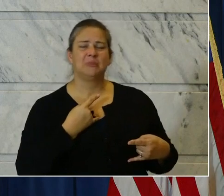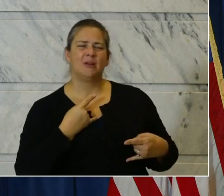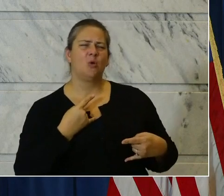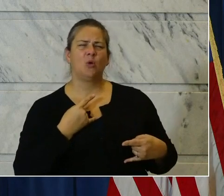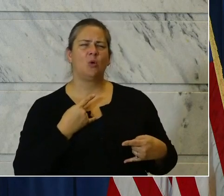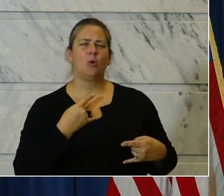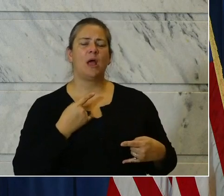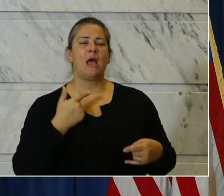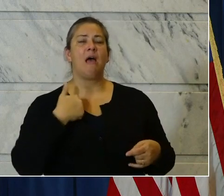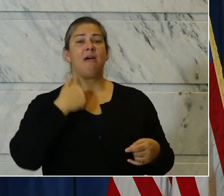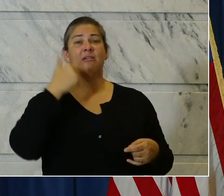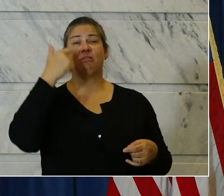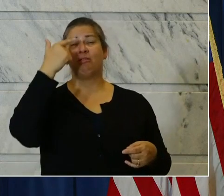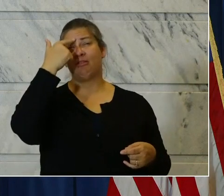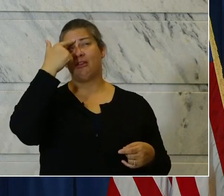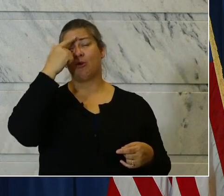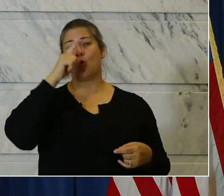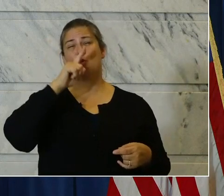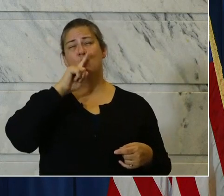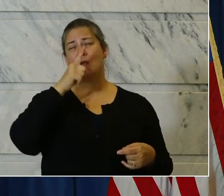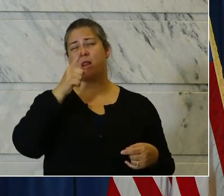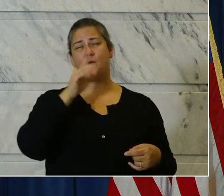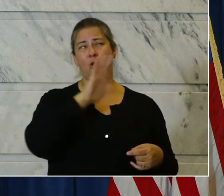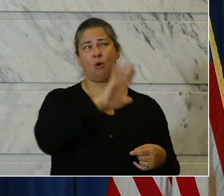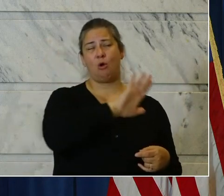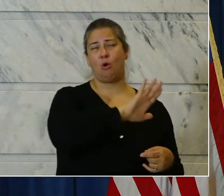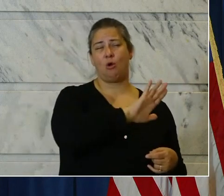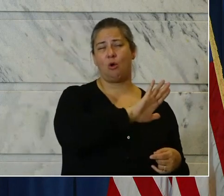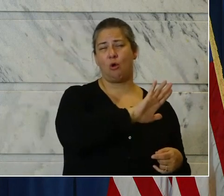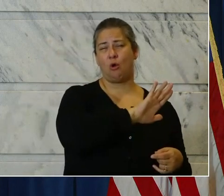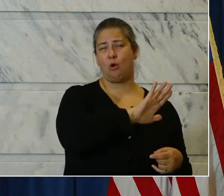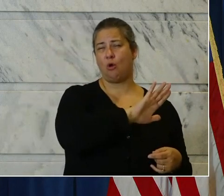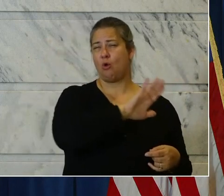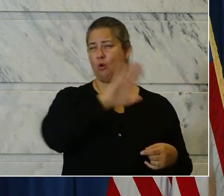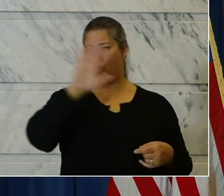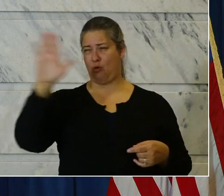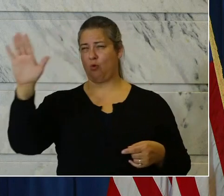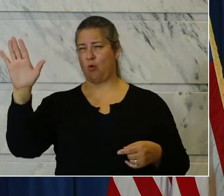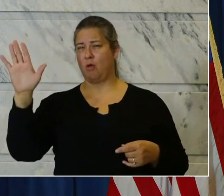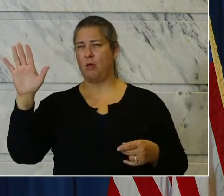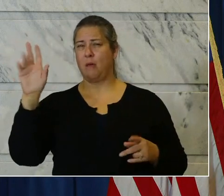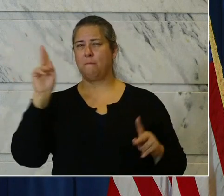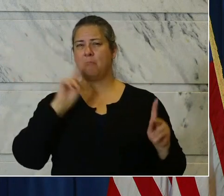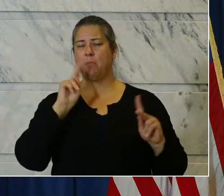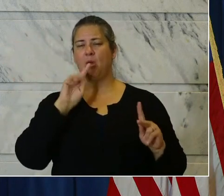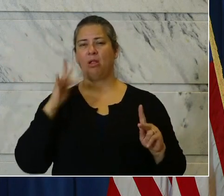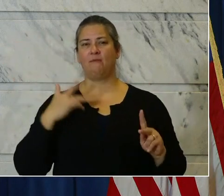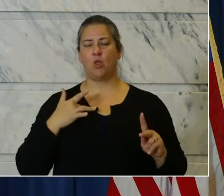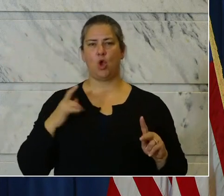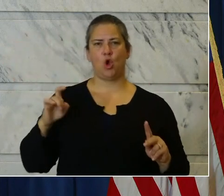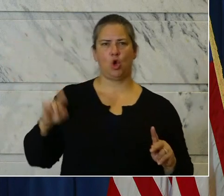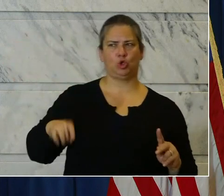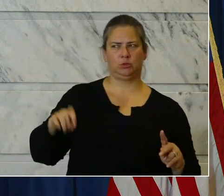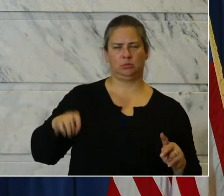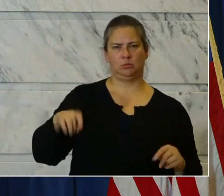IN IN THE WEARING I THINK RIGHT NOW. I THINK WE SEE ALMOST